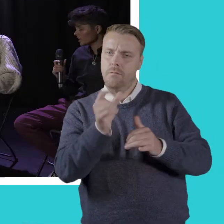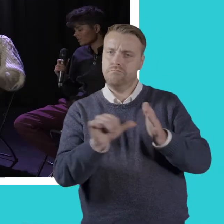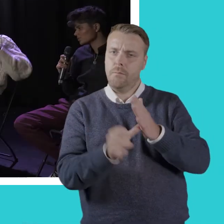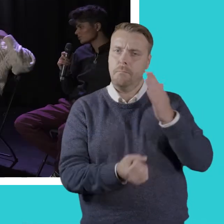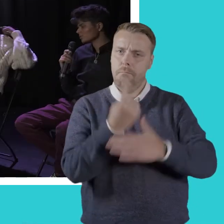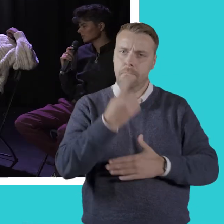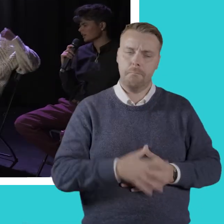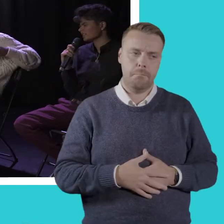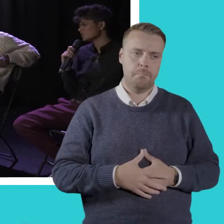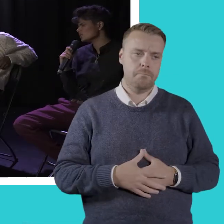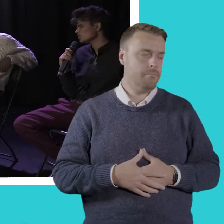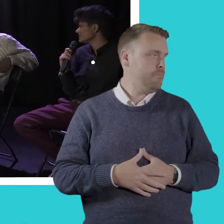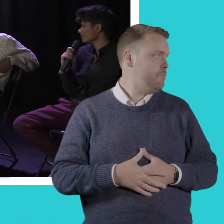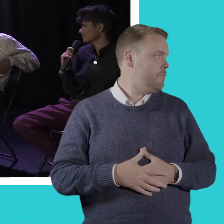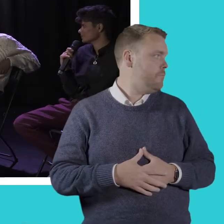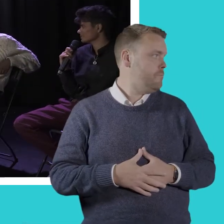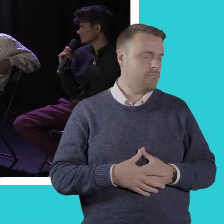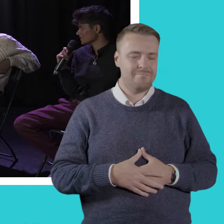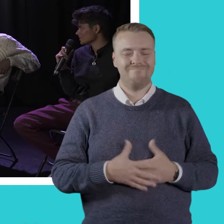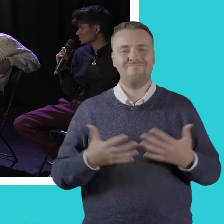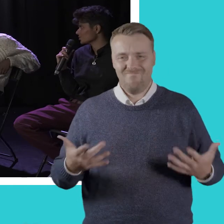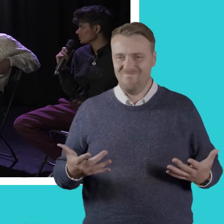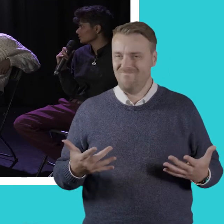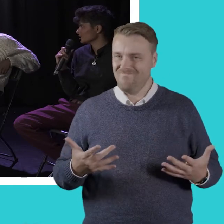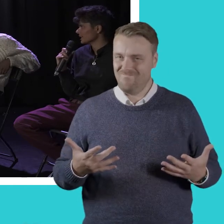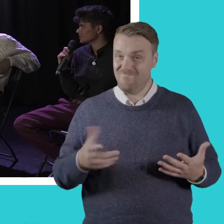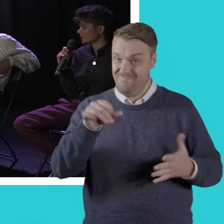Yeah for sure. I think there's a lot of depth to this issue that we can get into. I